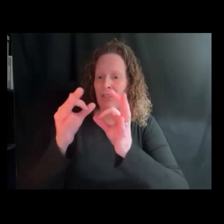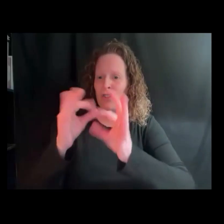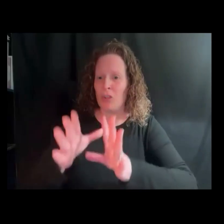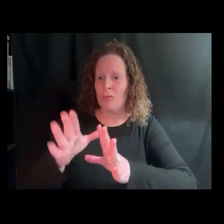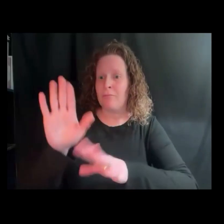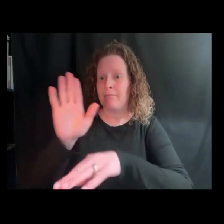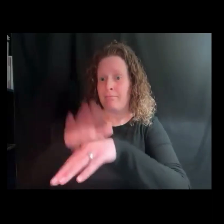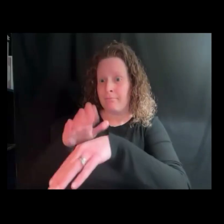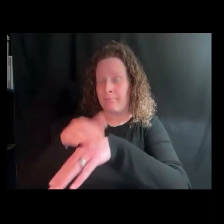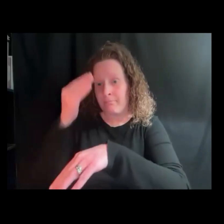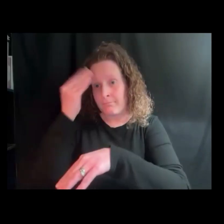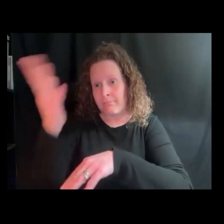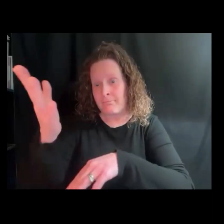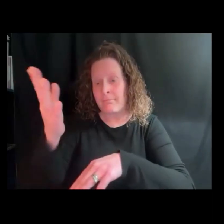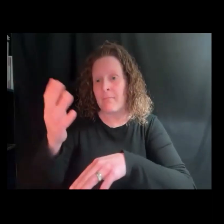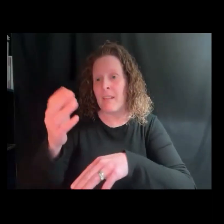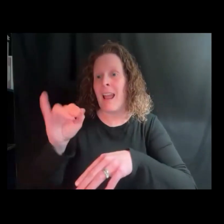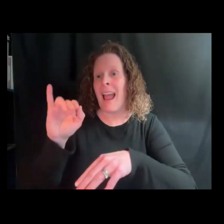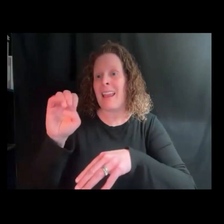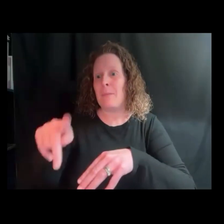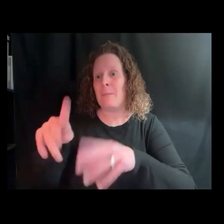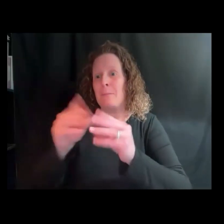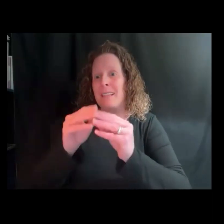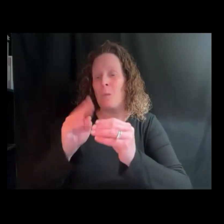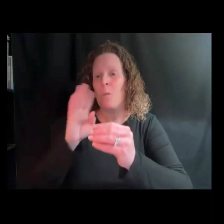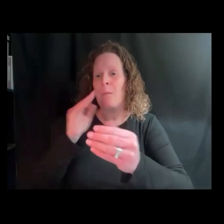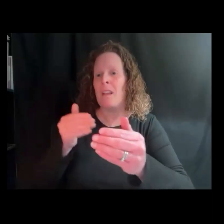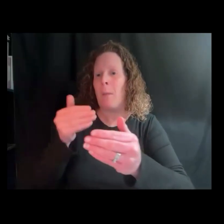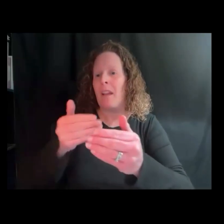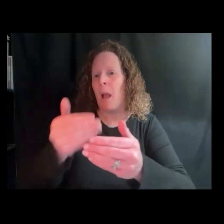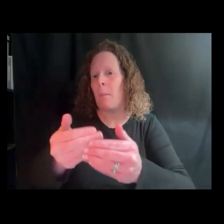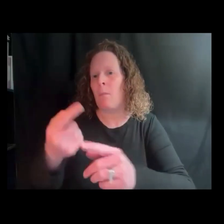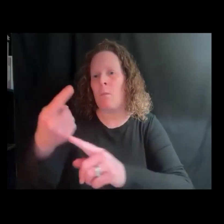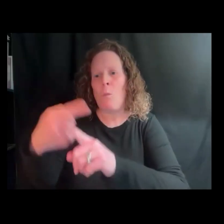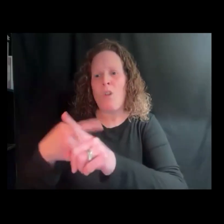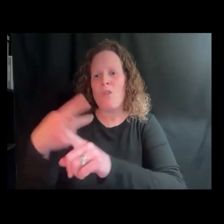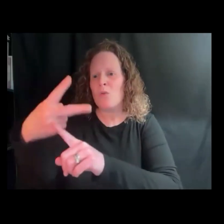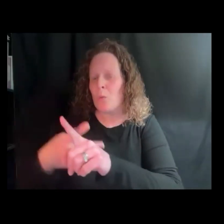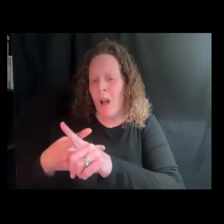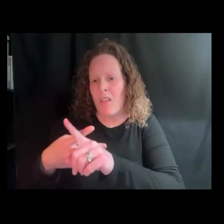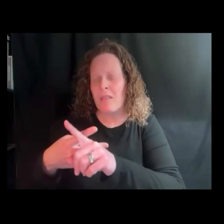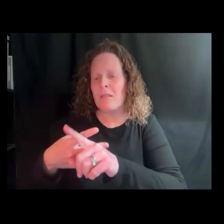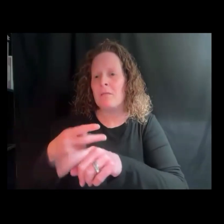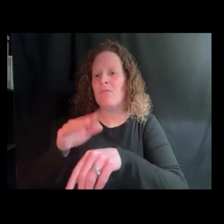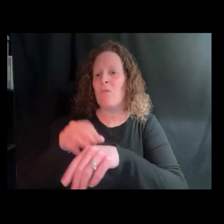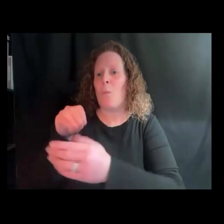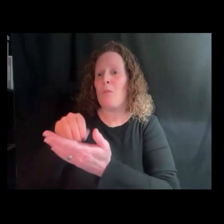the case manager to email the interpreter maybe